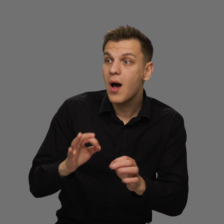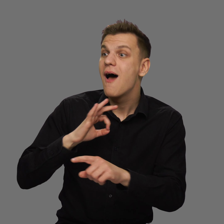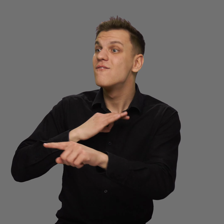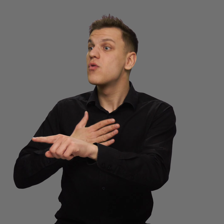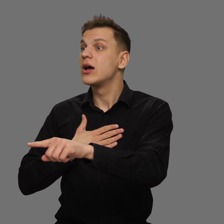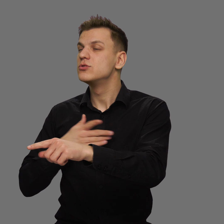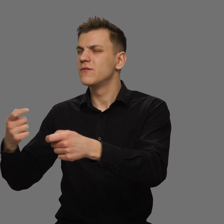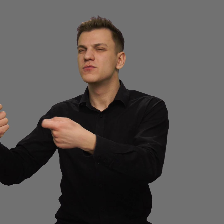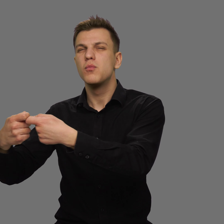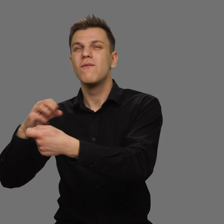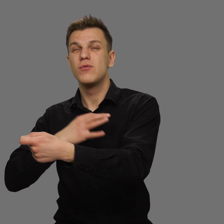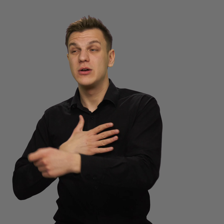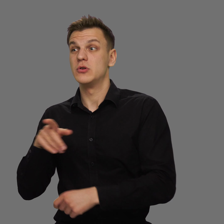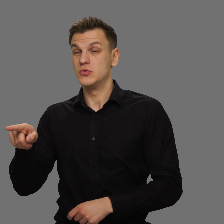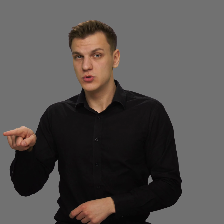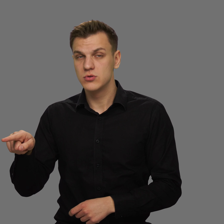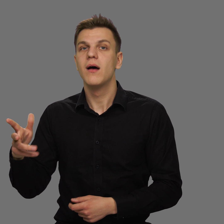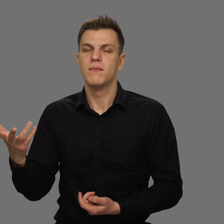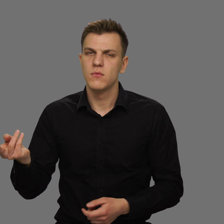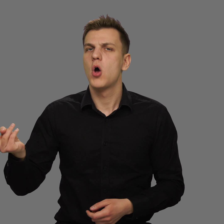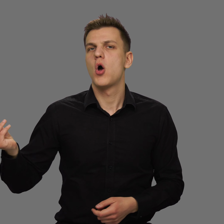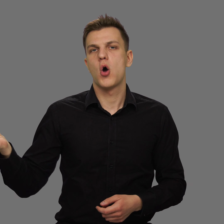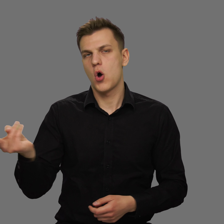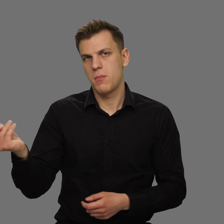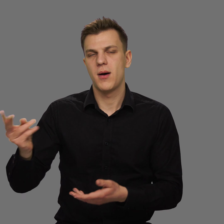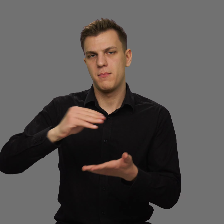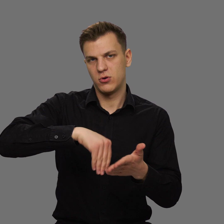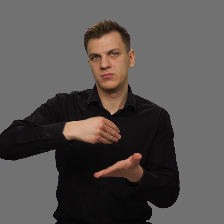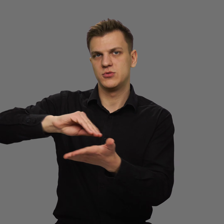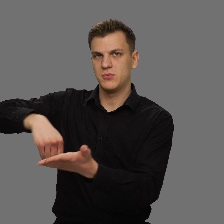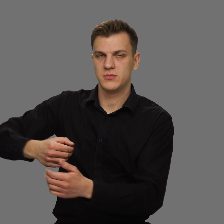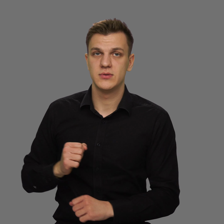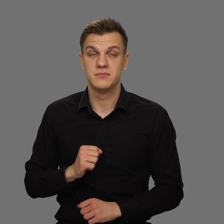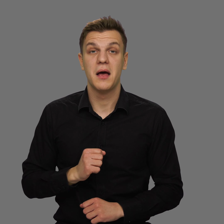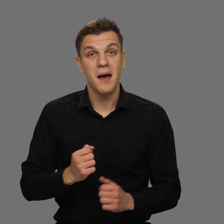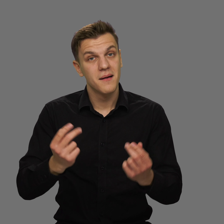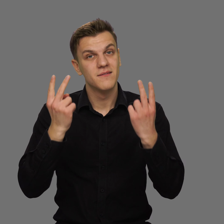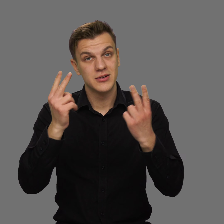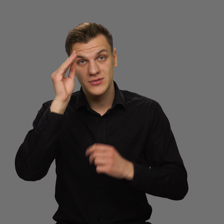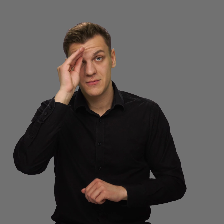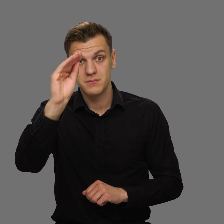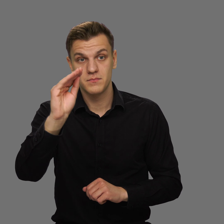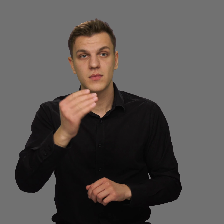there should be signatures of all participants - i.e. the co-owners of the car - too! Important!